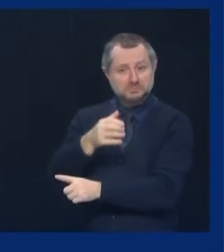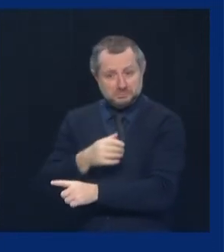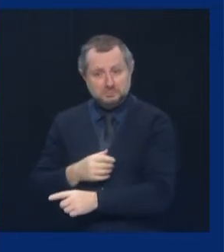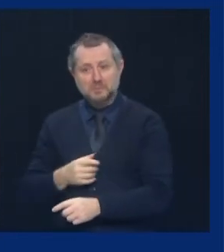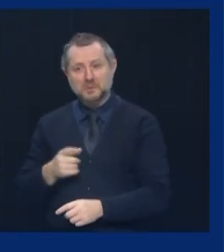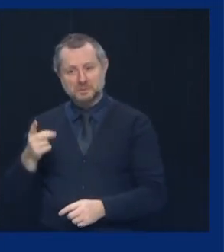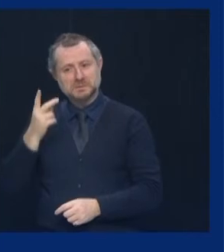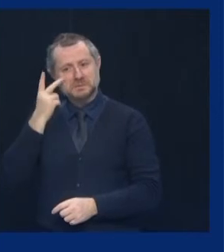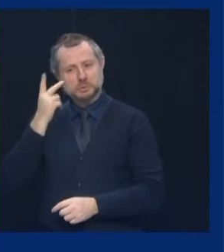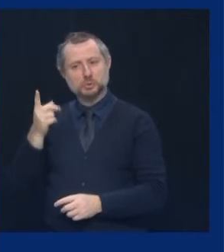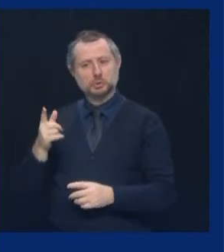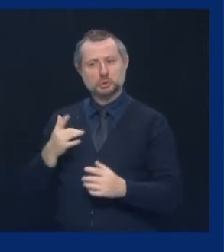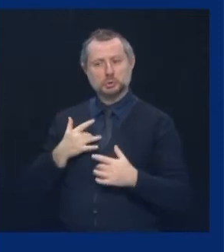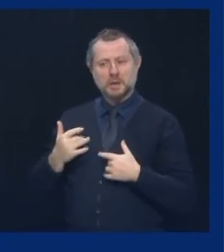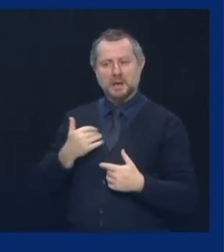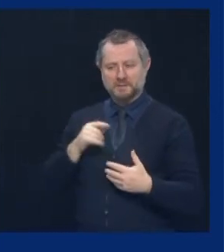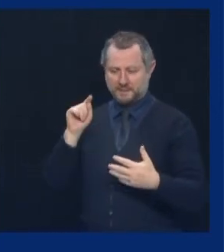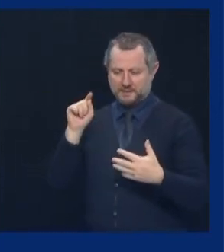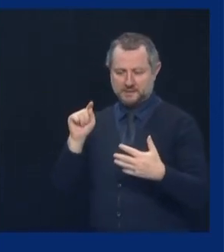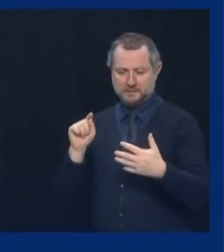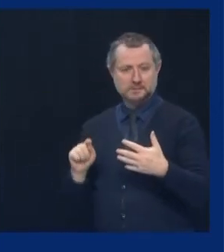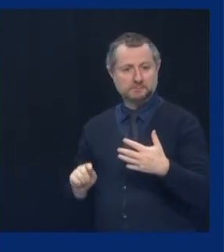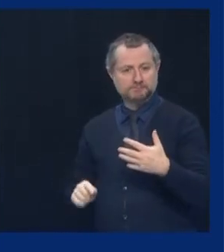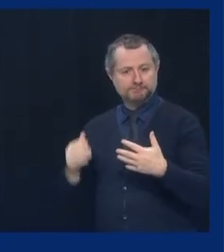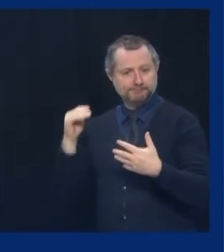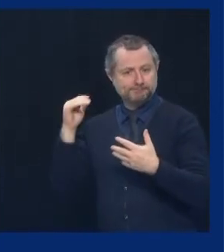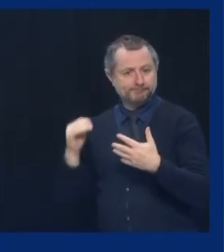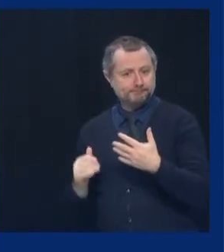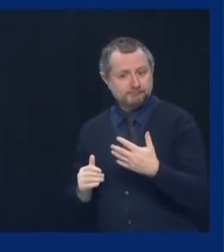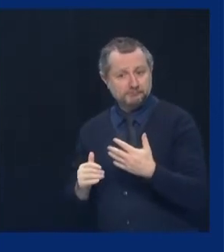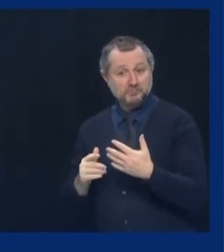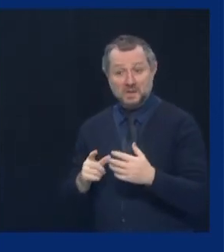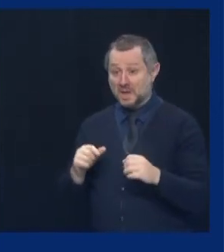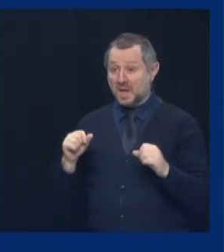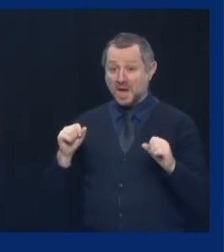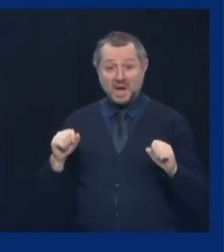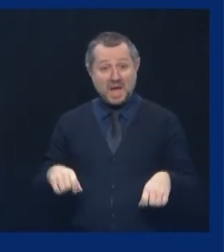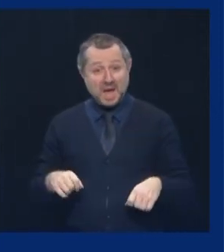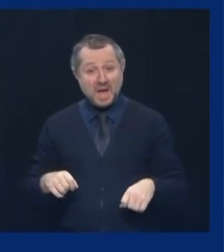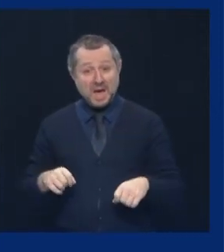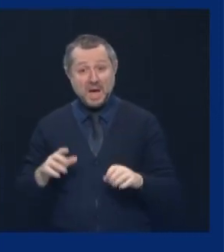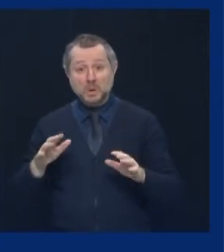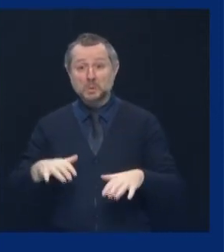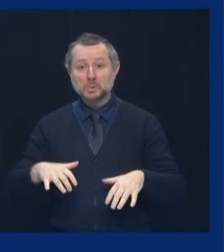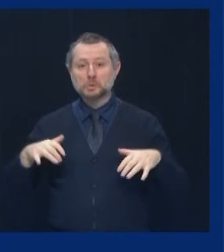INTERESTED IN THE CONCEPT. YOU HEARD THE CONCERNS OF THE